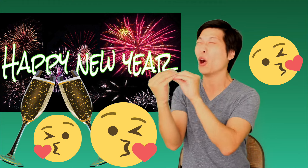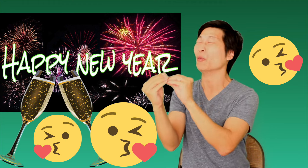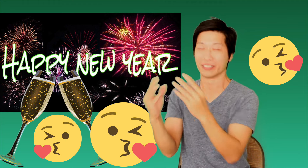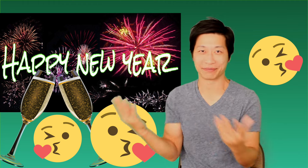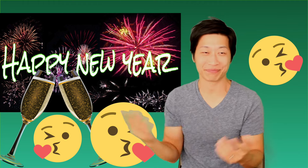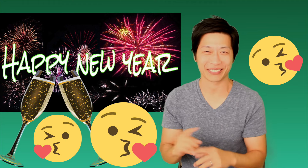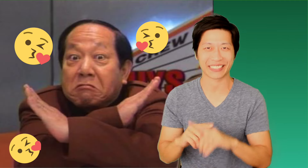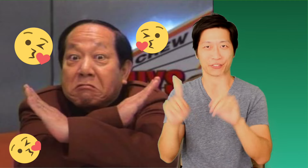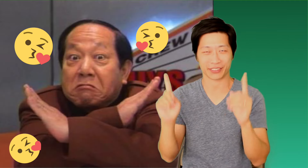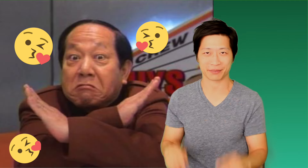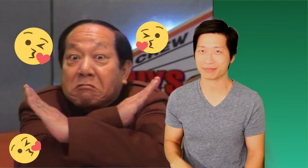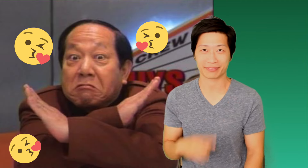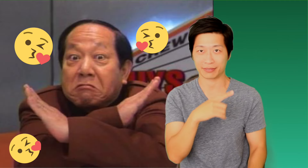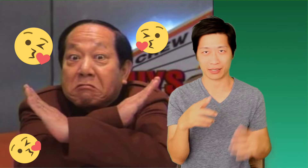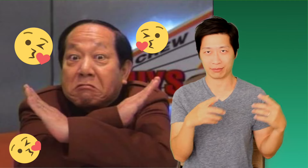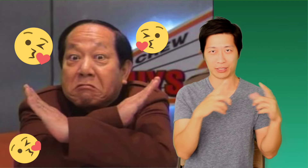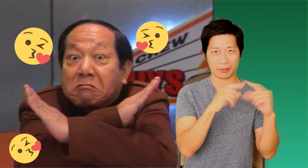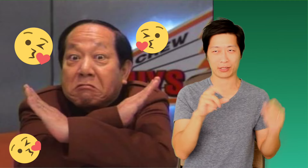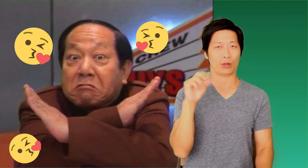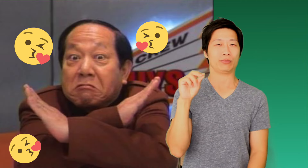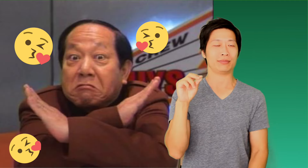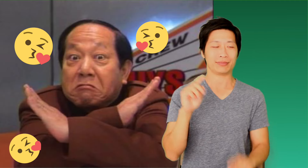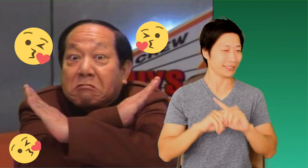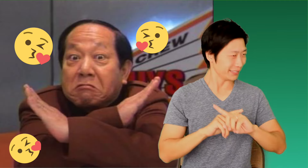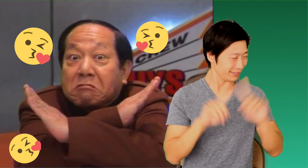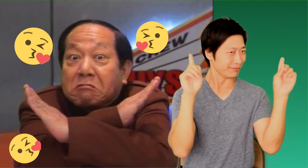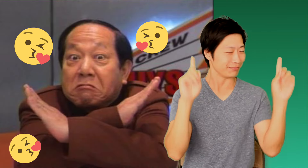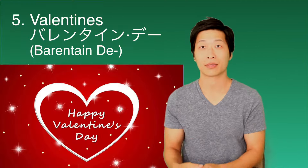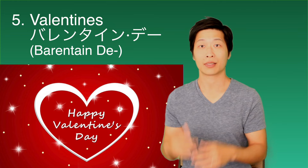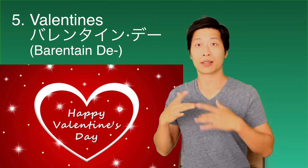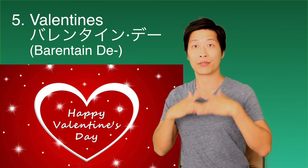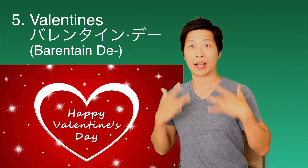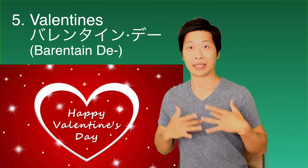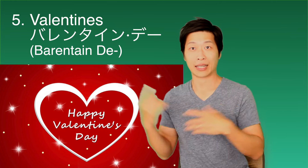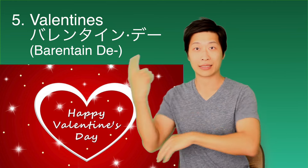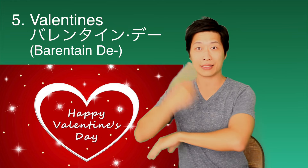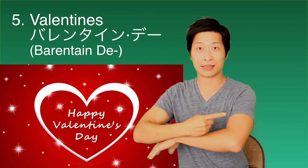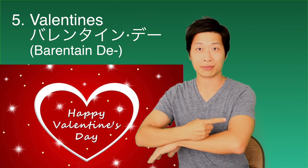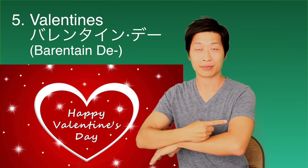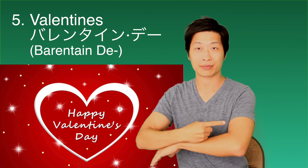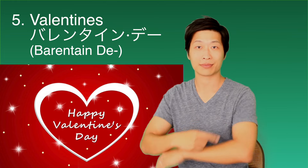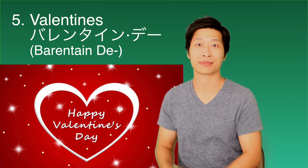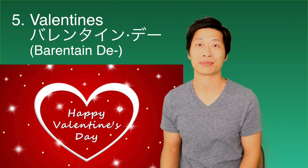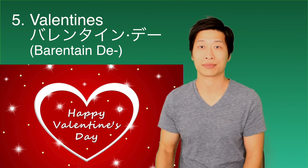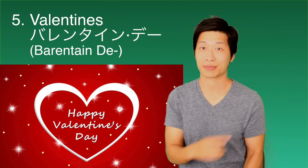Japan is like... nope! Completely different Valentine's Day Japanese sign language